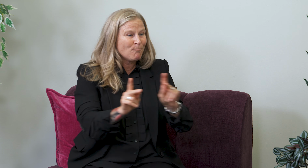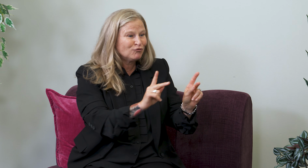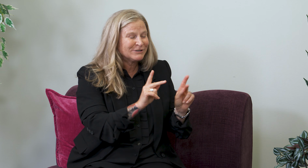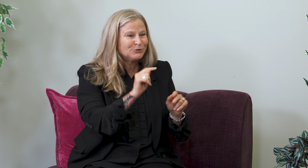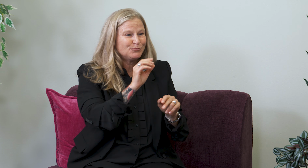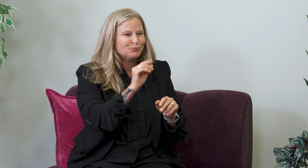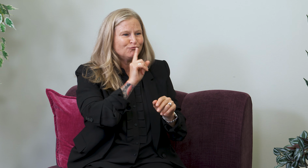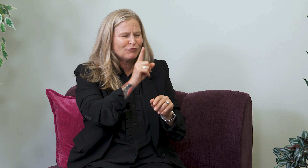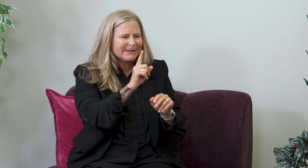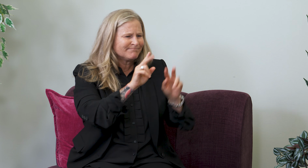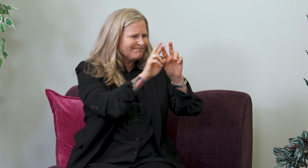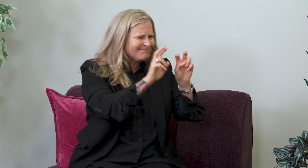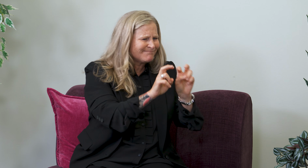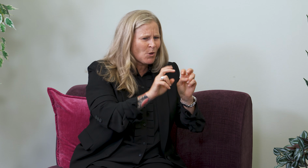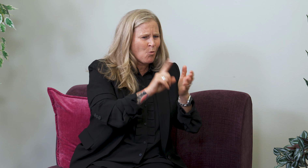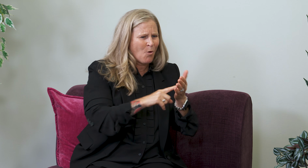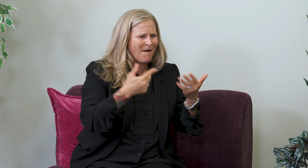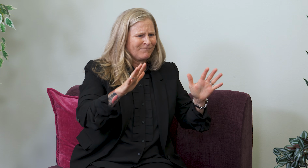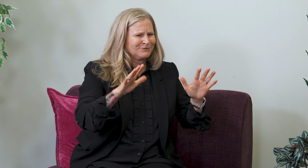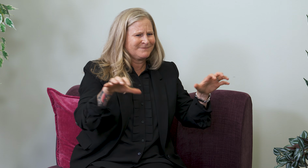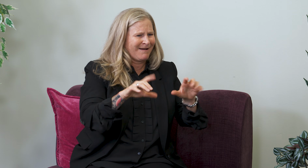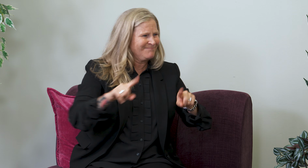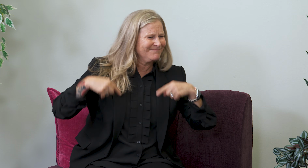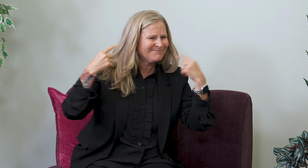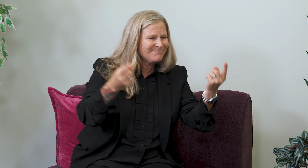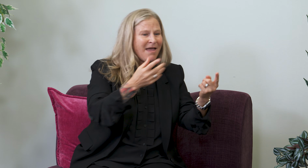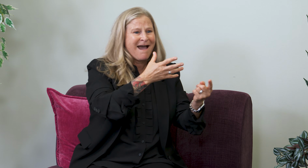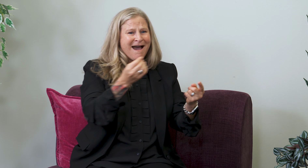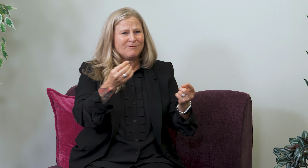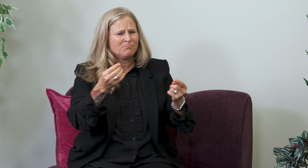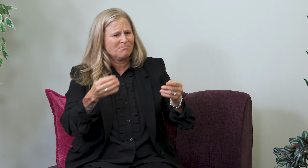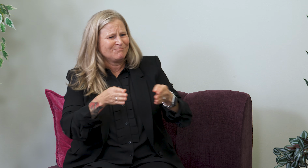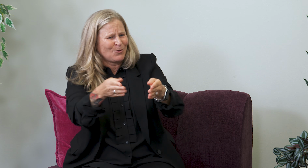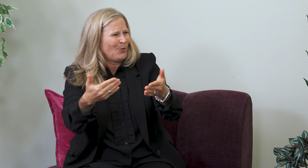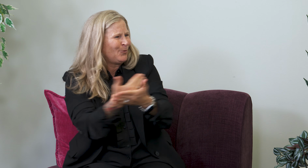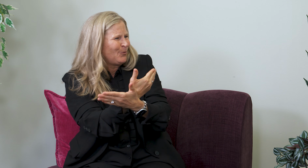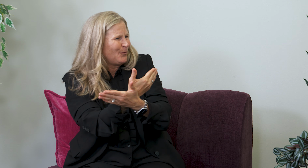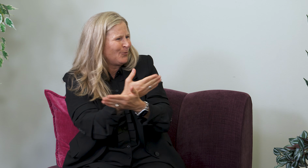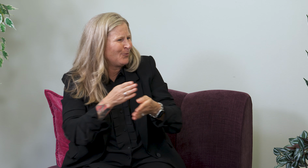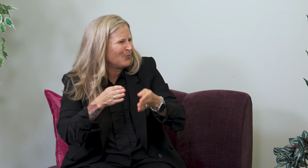Plus, the new leadership that is already here. New opportunities to see what has been done